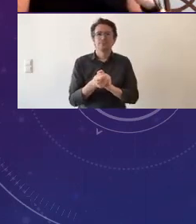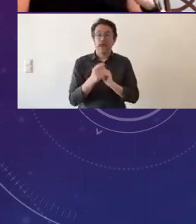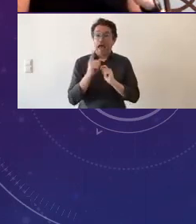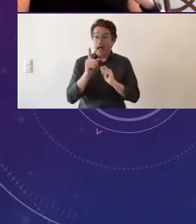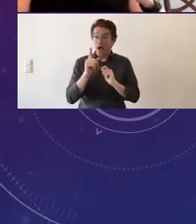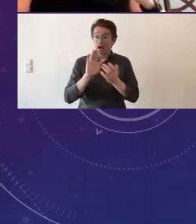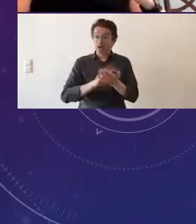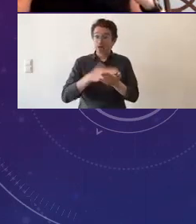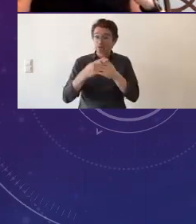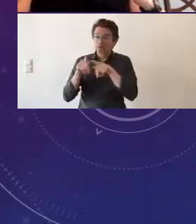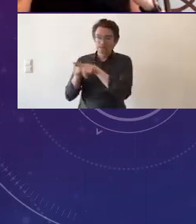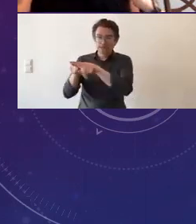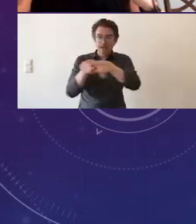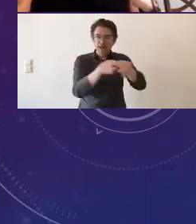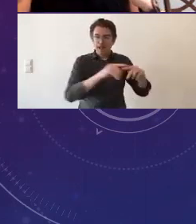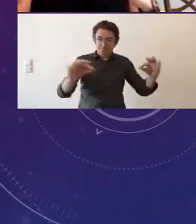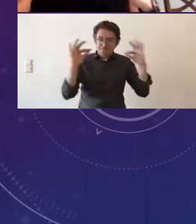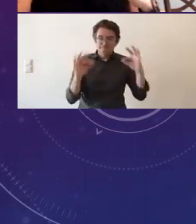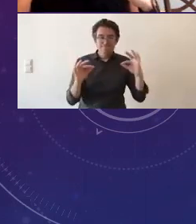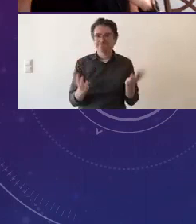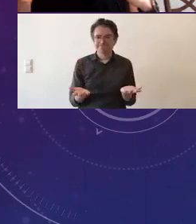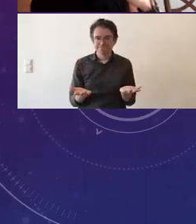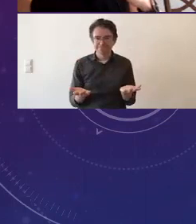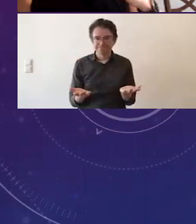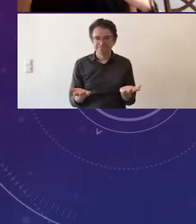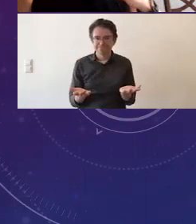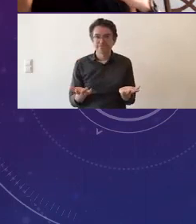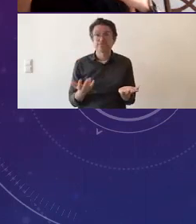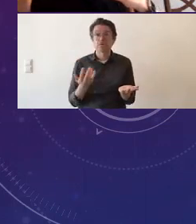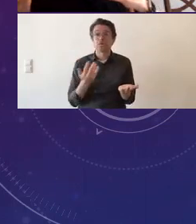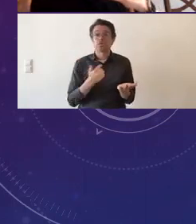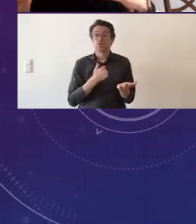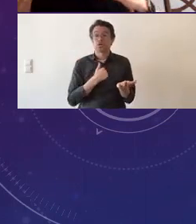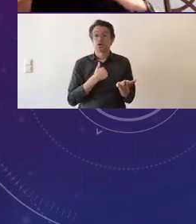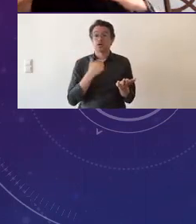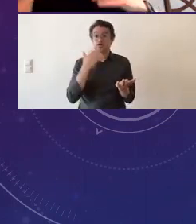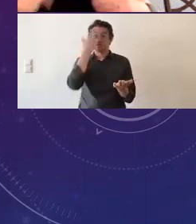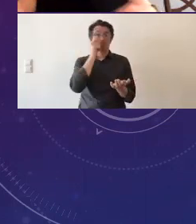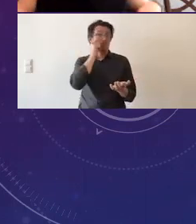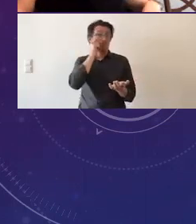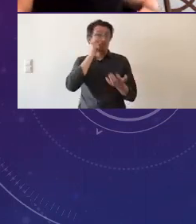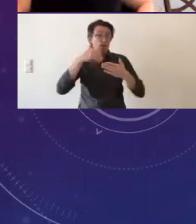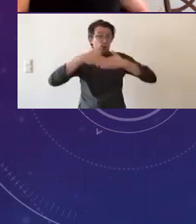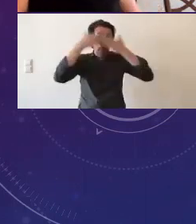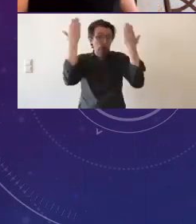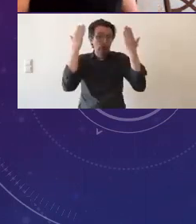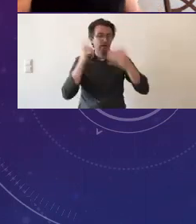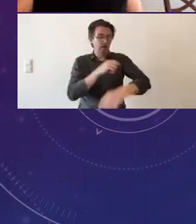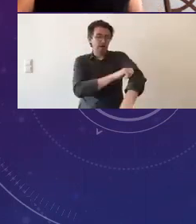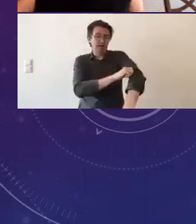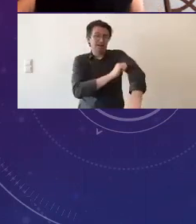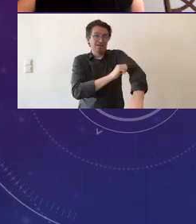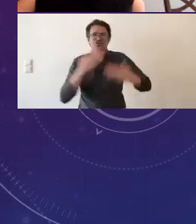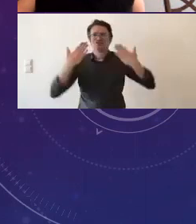to someone with low vision the black curtain is also easier on the eyes so I